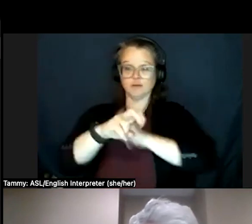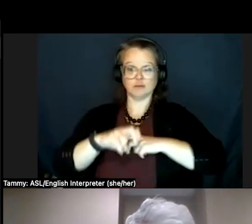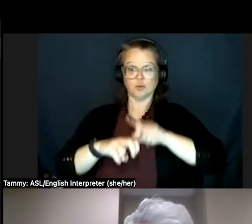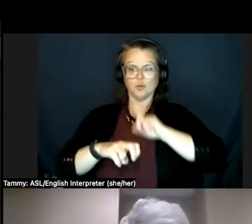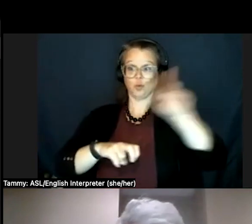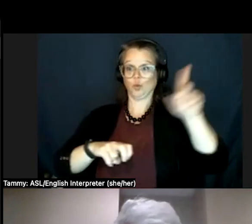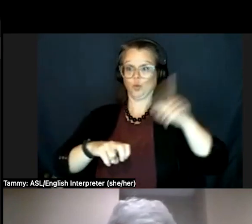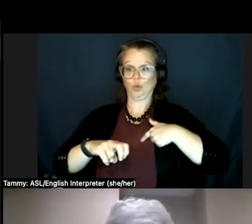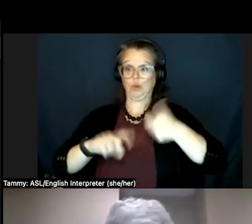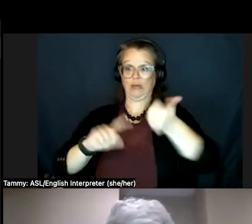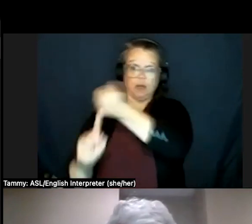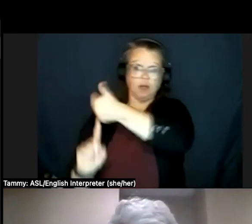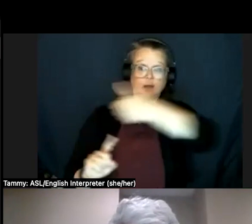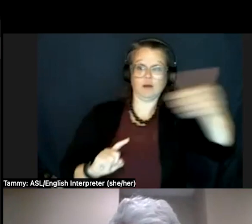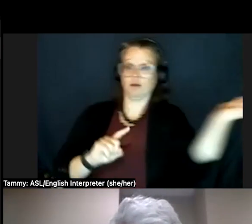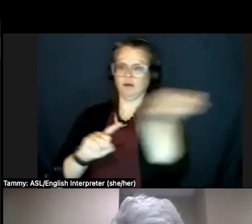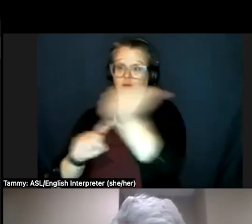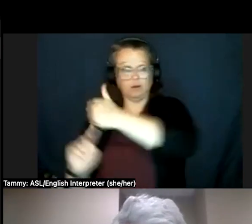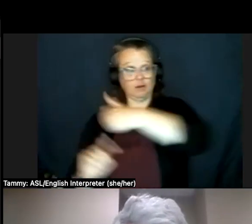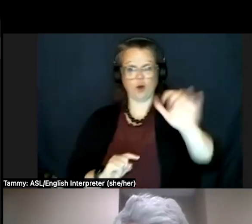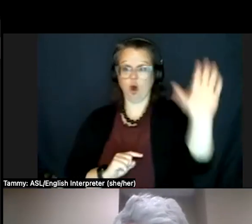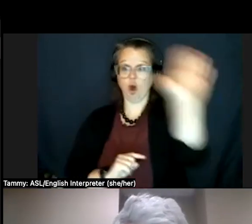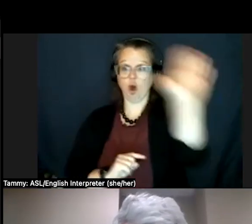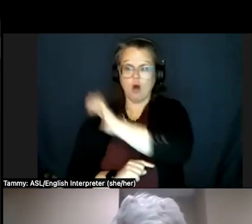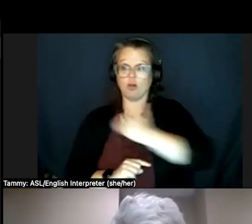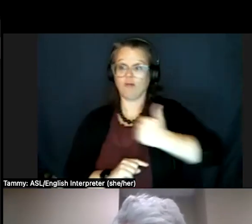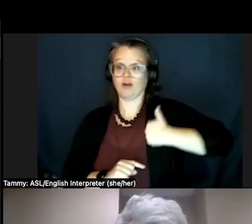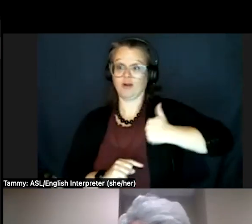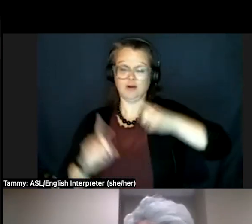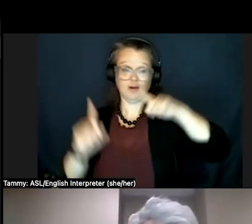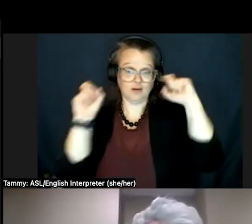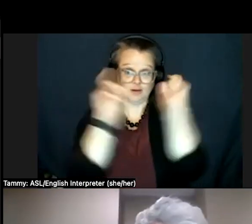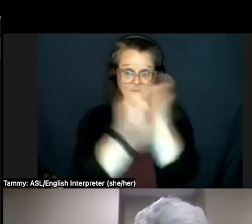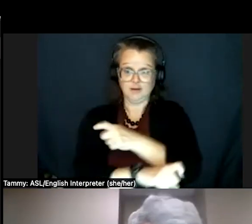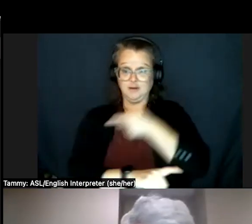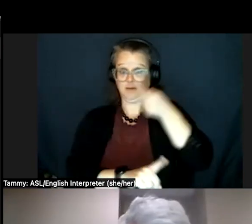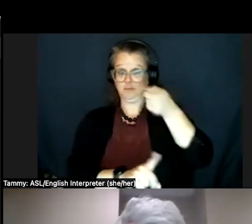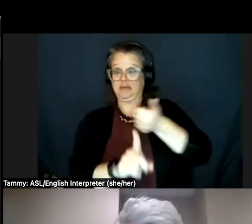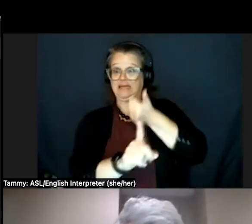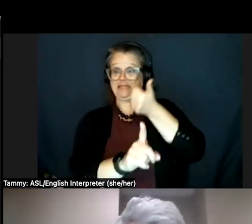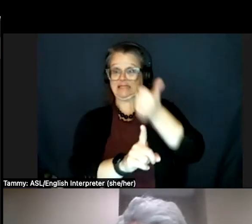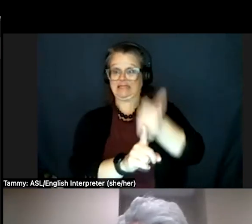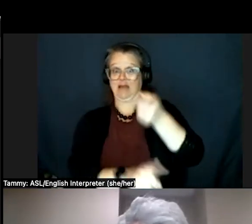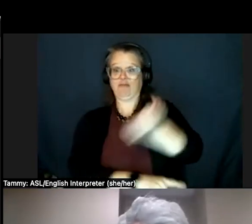decisions for our customers in terms of getting the product there on time at the best rate.